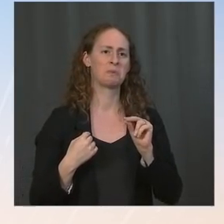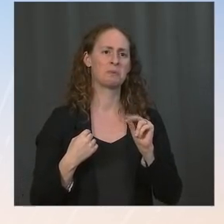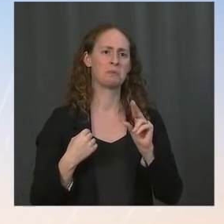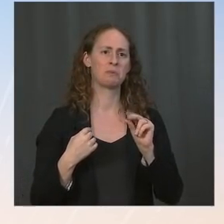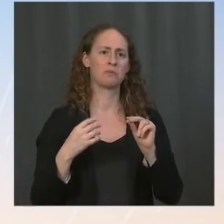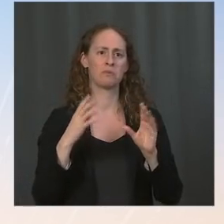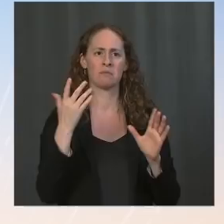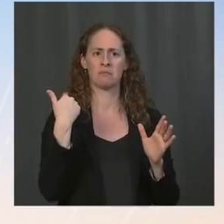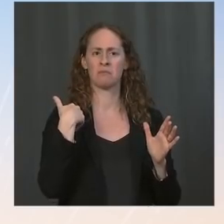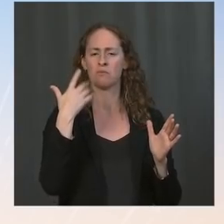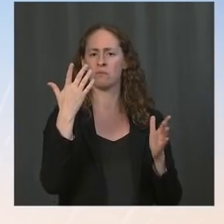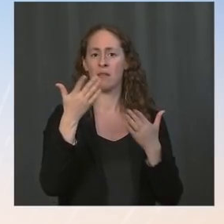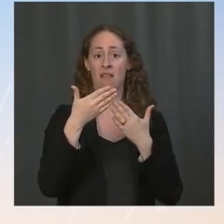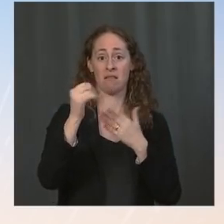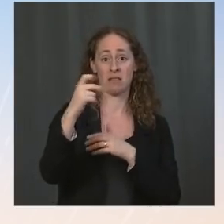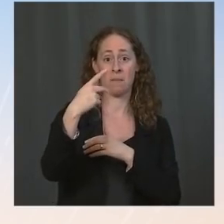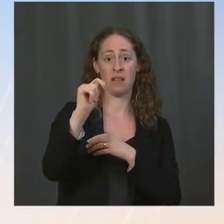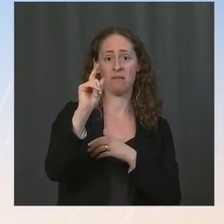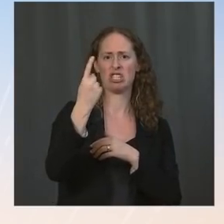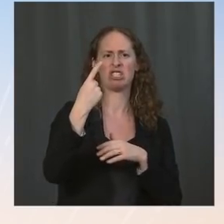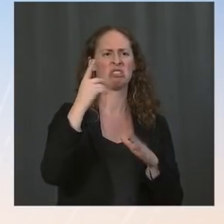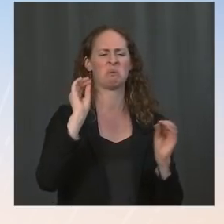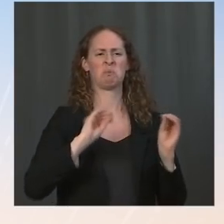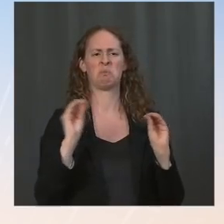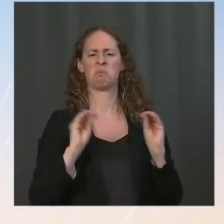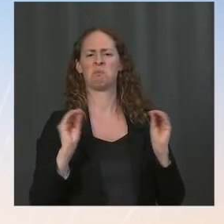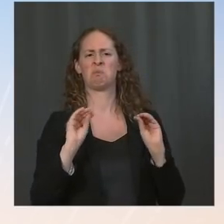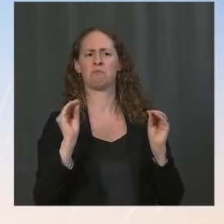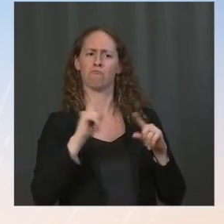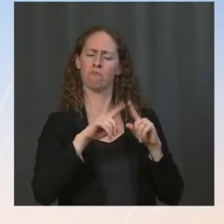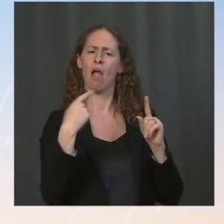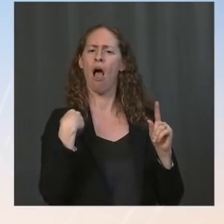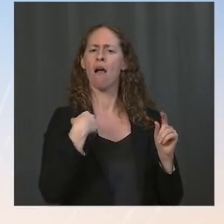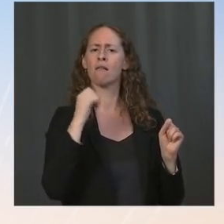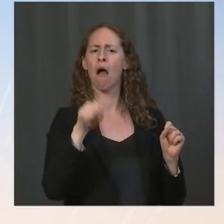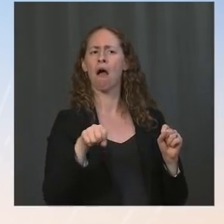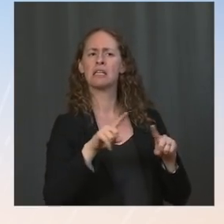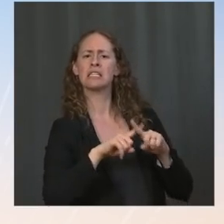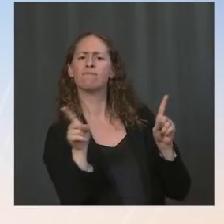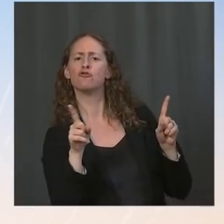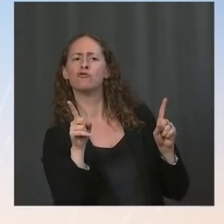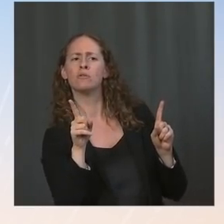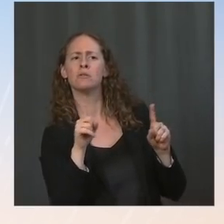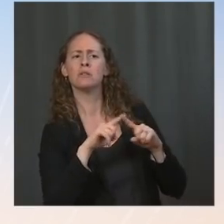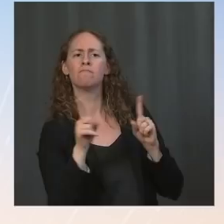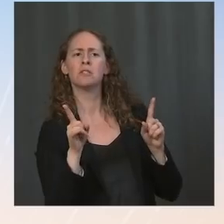but we will have means and mechanisms of having diplomats on the ground, being able to continue to process out those applicants